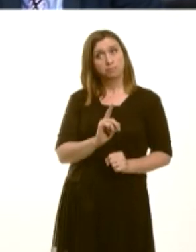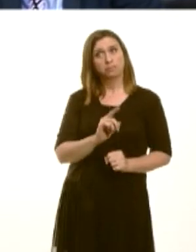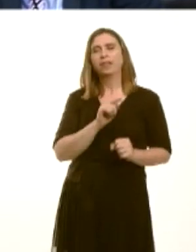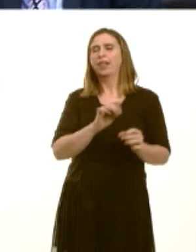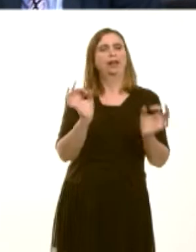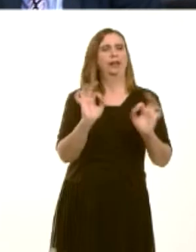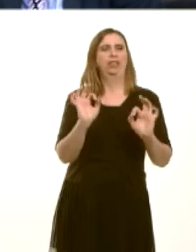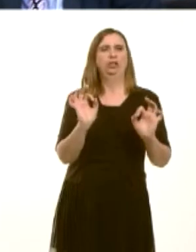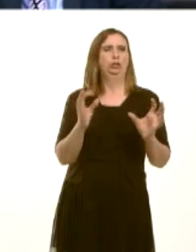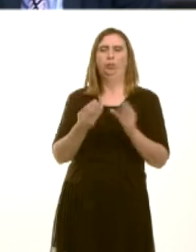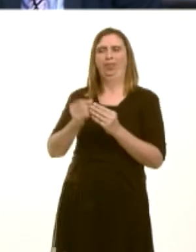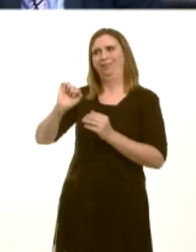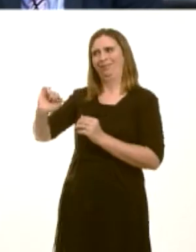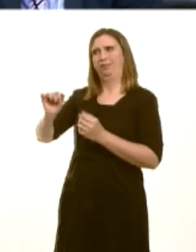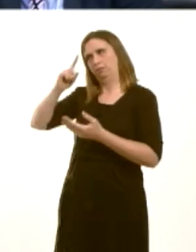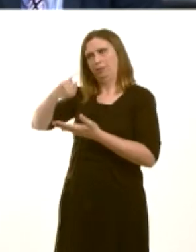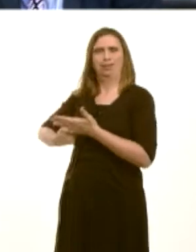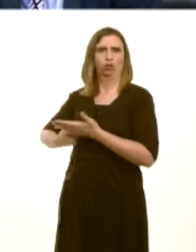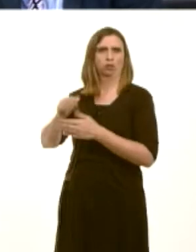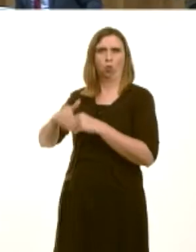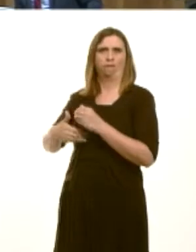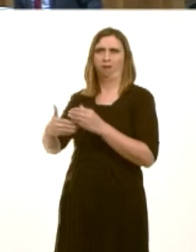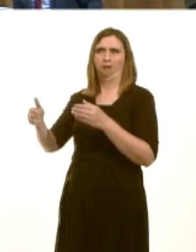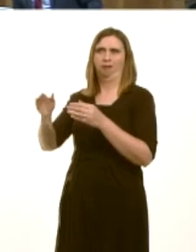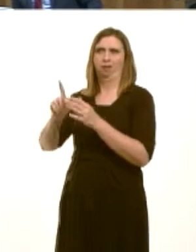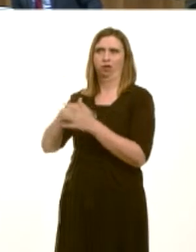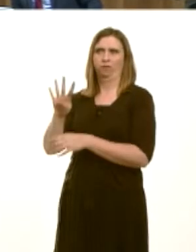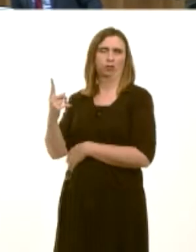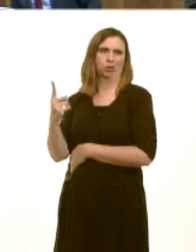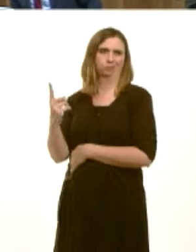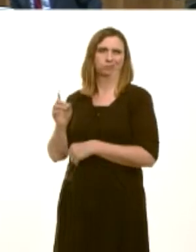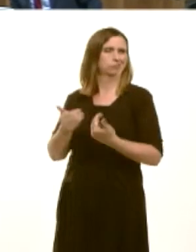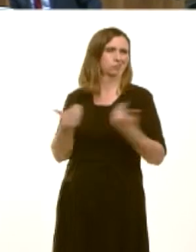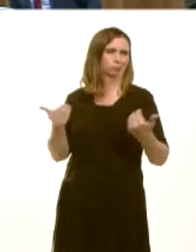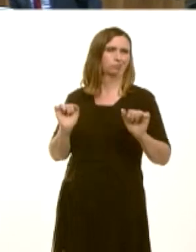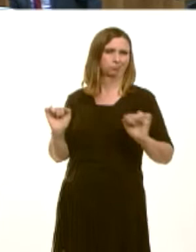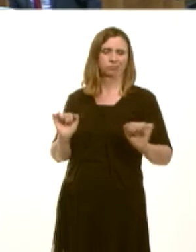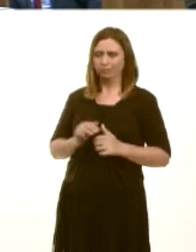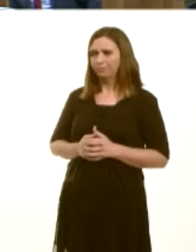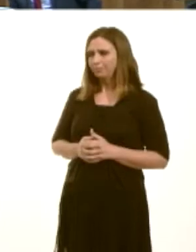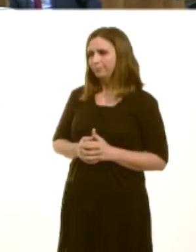any decision the Minister might take. Byron Davies: First Minister, weíve spoken